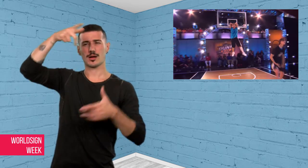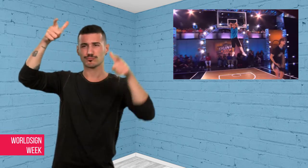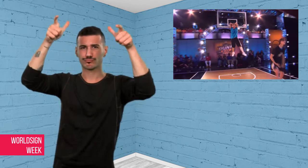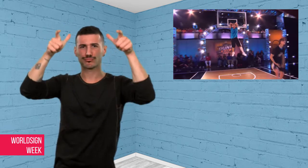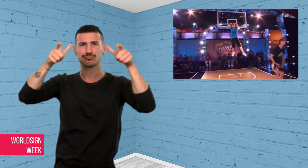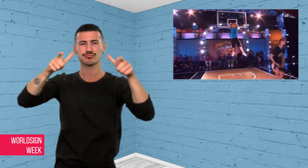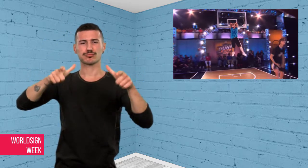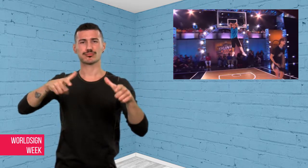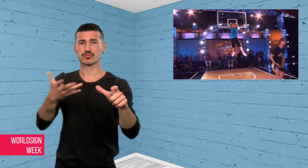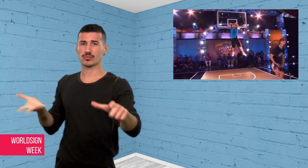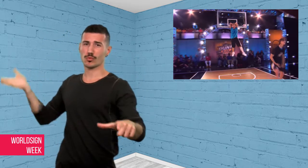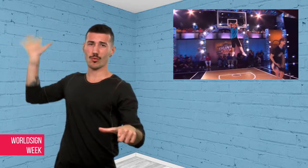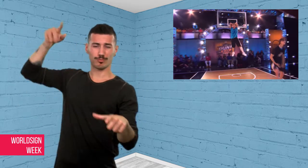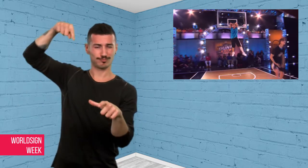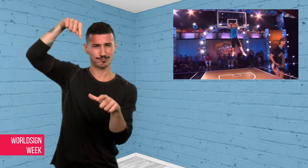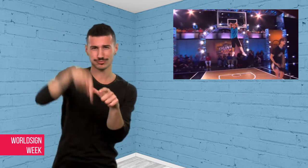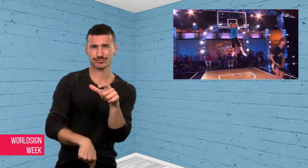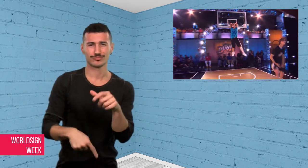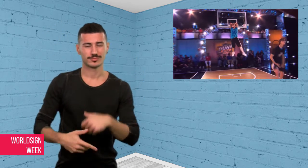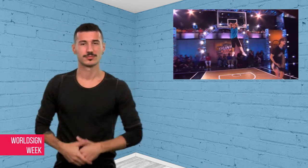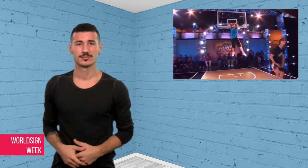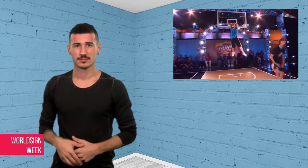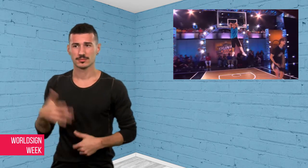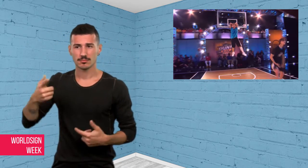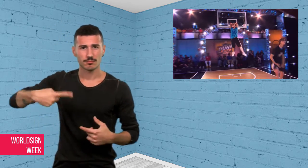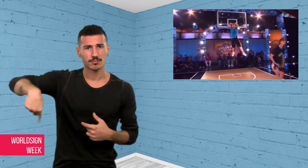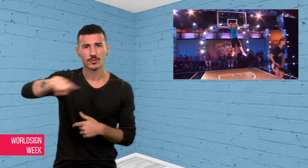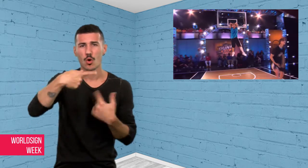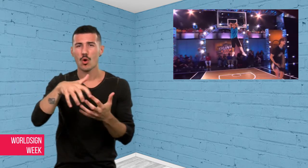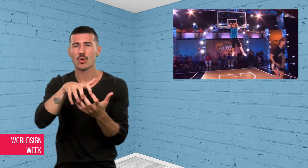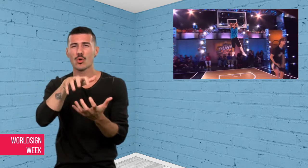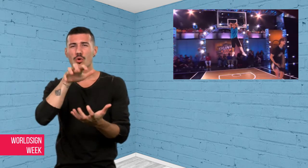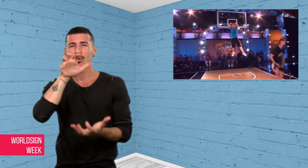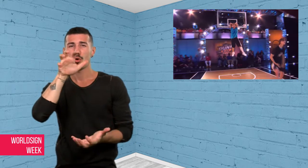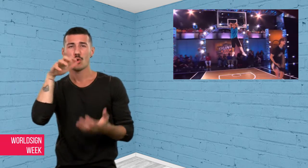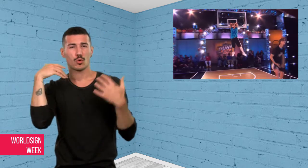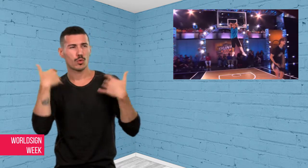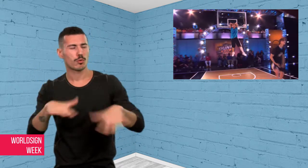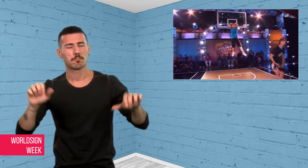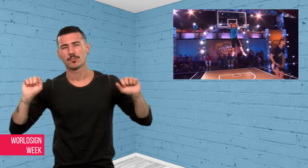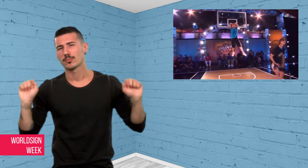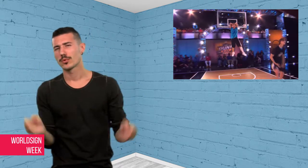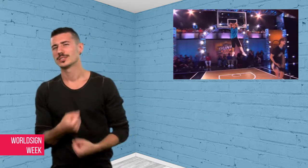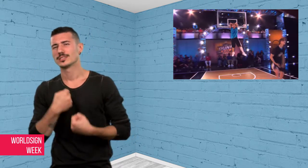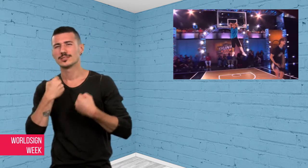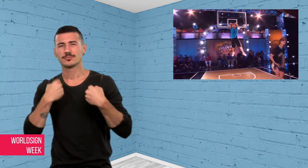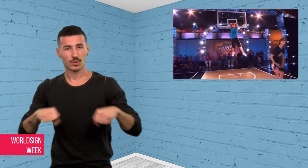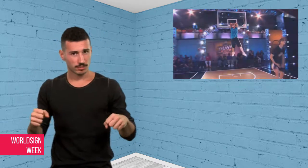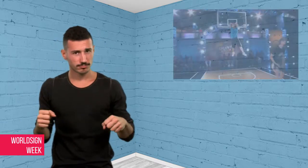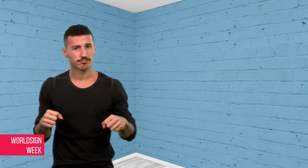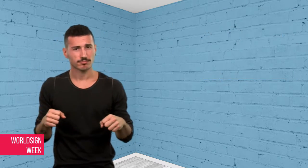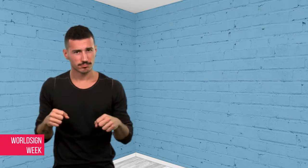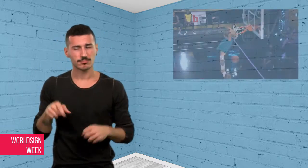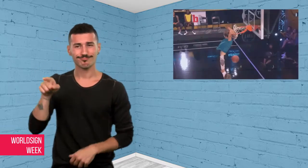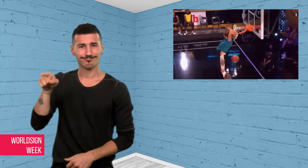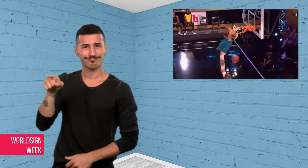air, his eyes at rim-level and windmill dunks the ball!